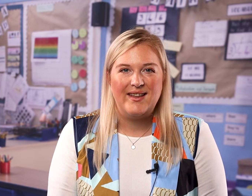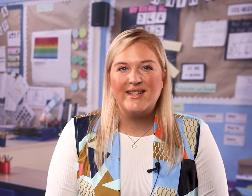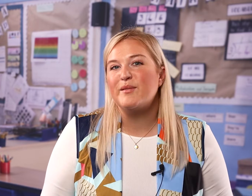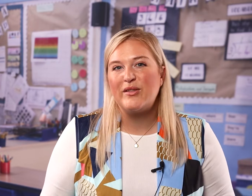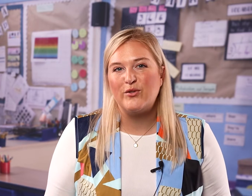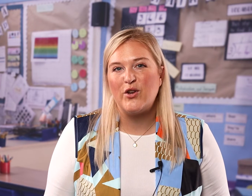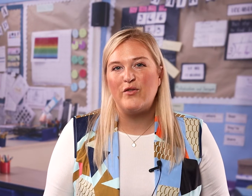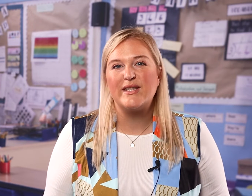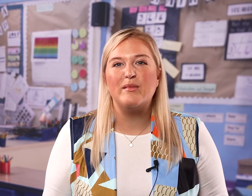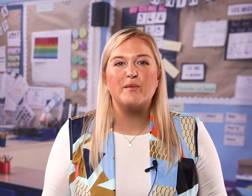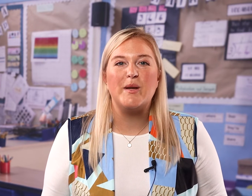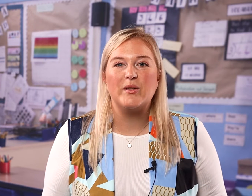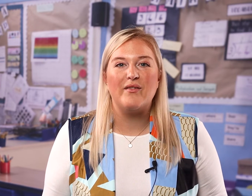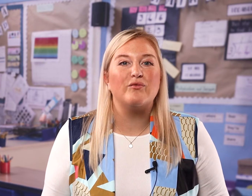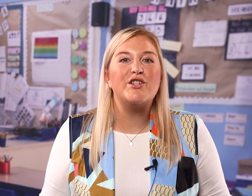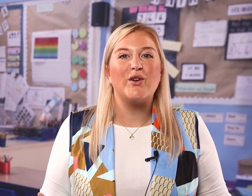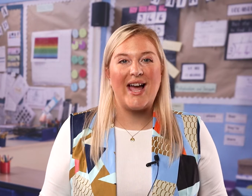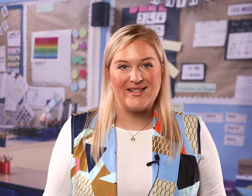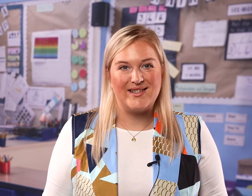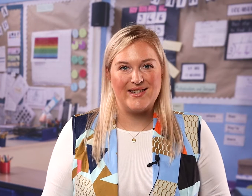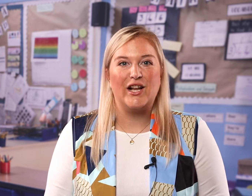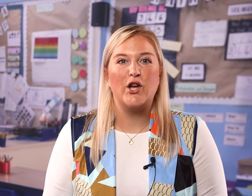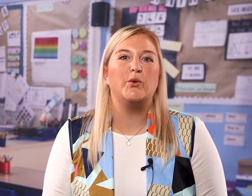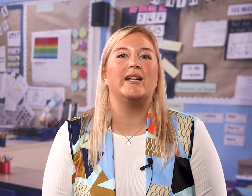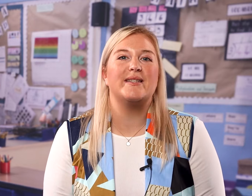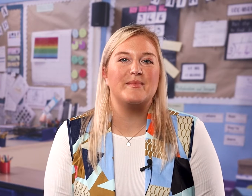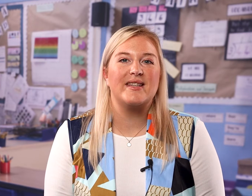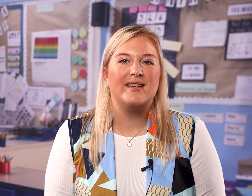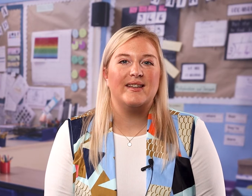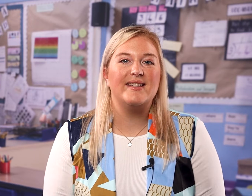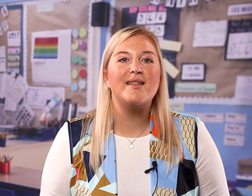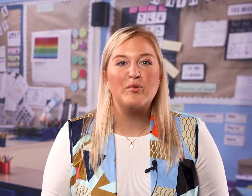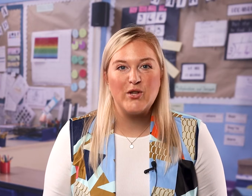This can be thought of as similar to people having regional accents and colloquialisms. In simple